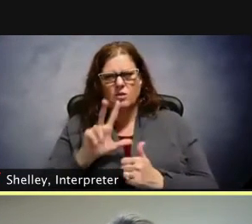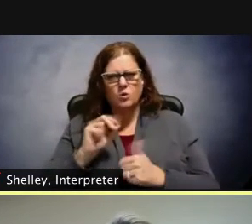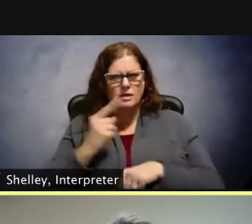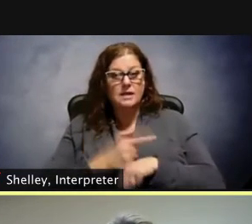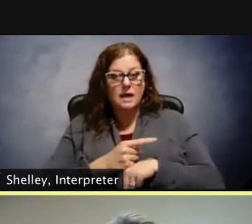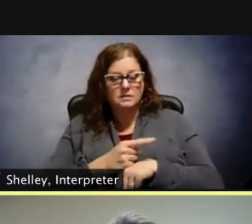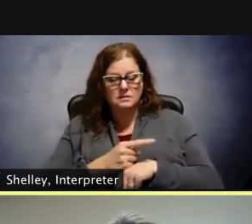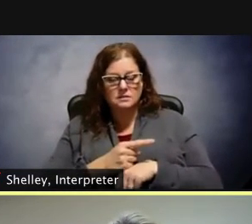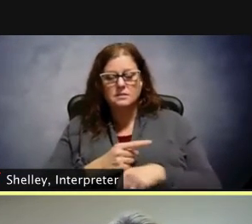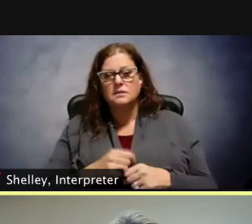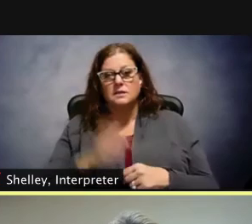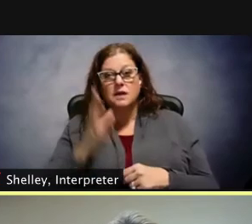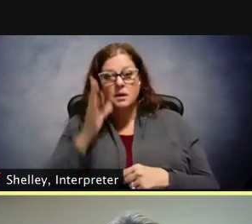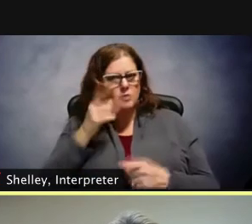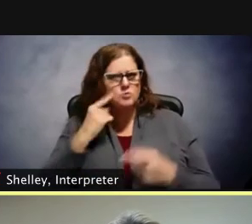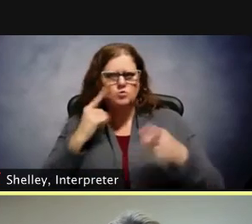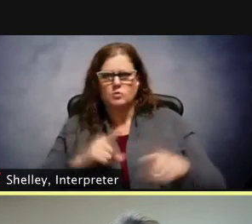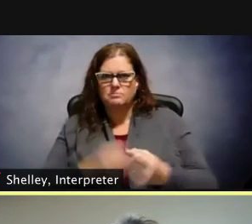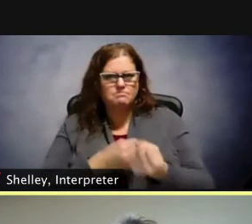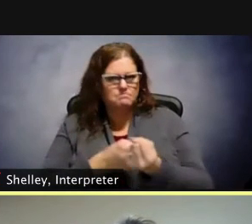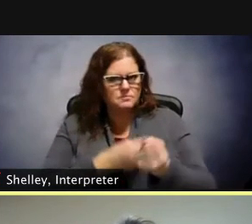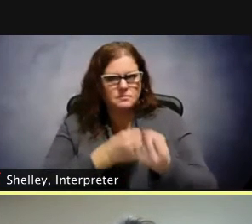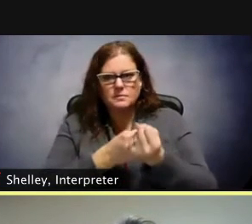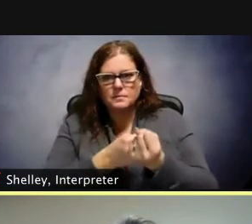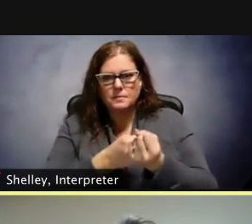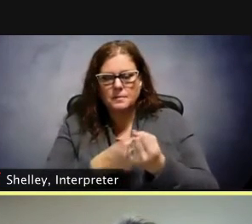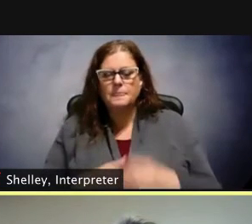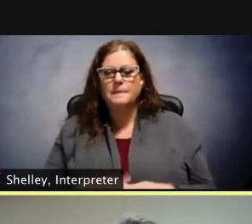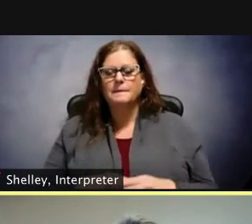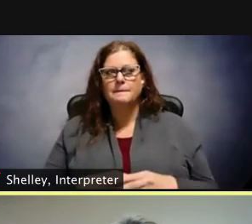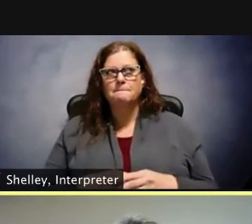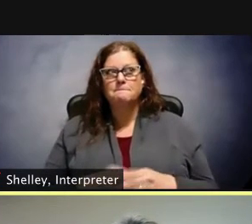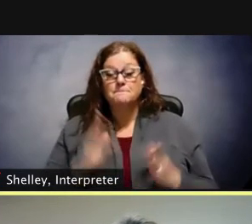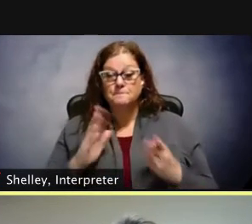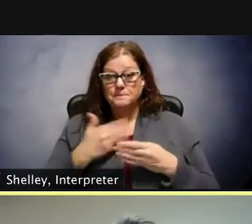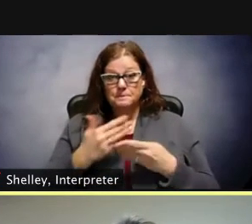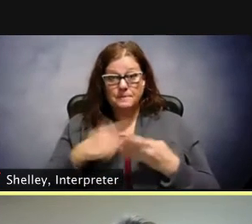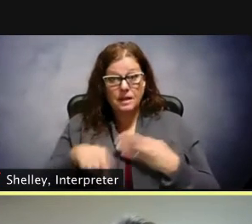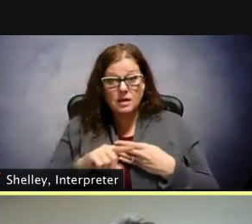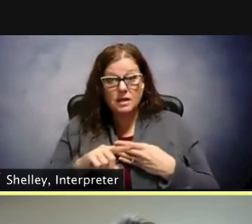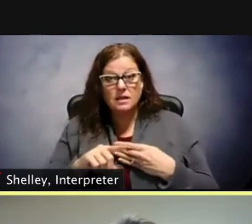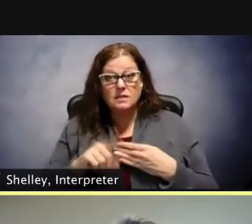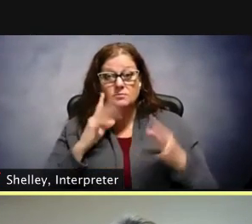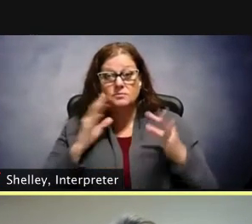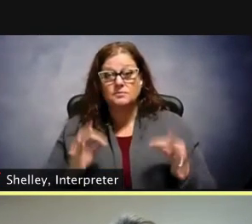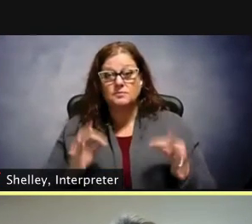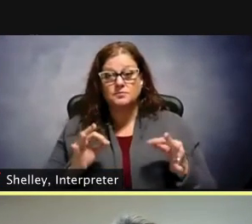parents were all in agreement with that. So the next week, we decided to do a trial